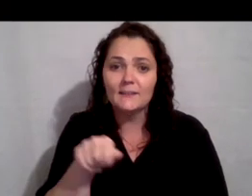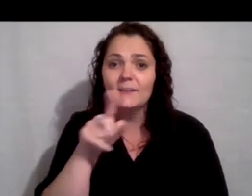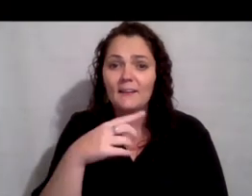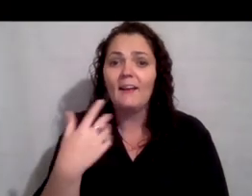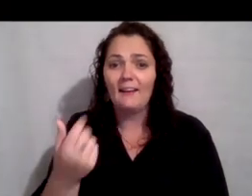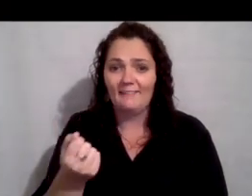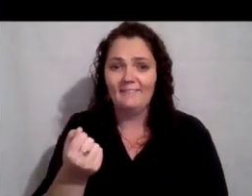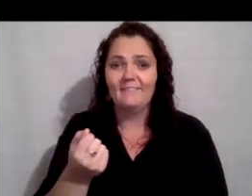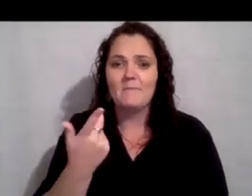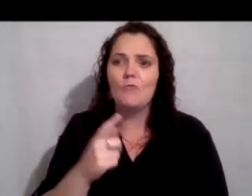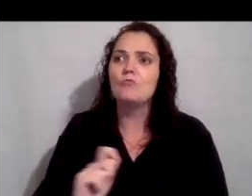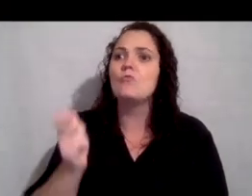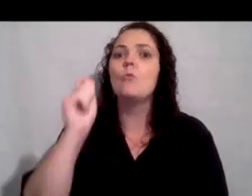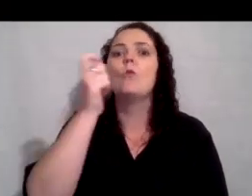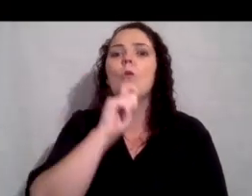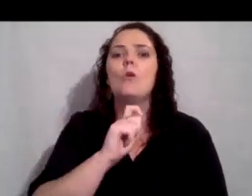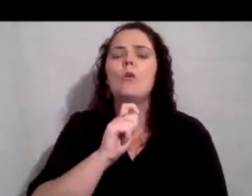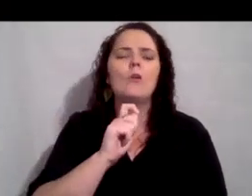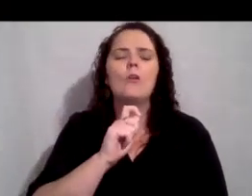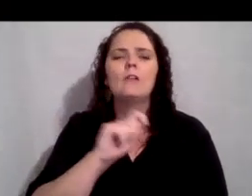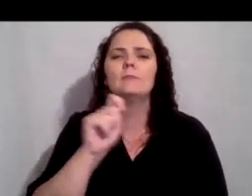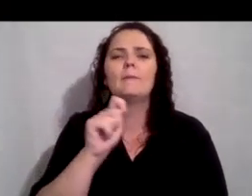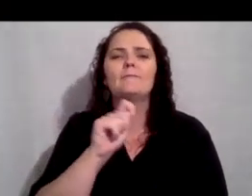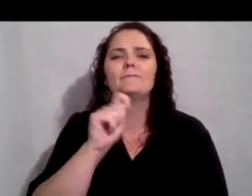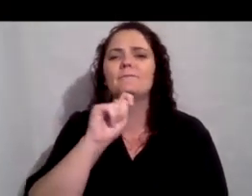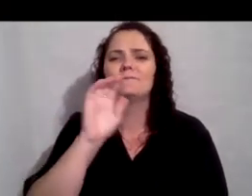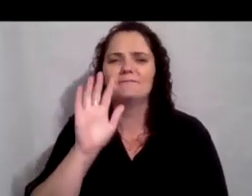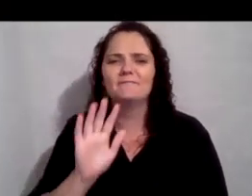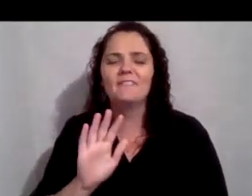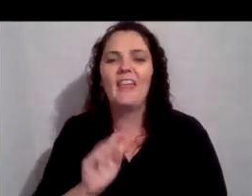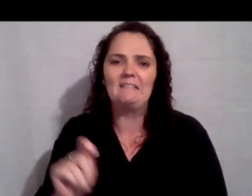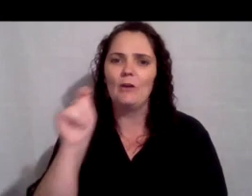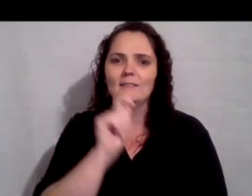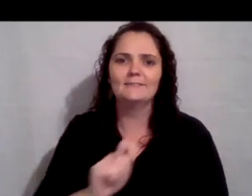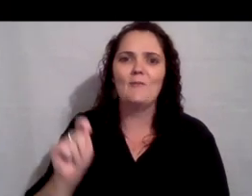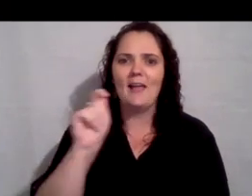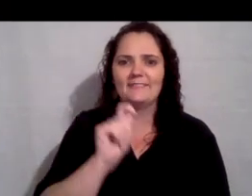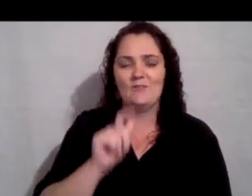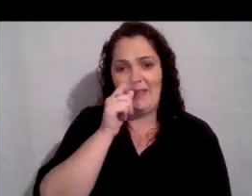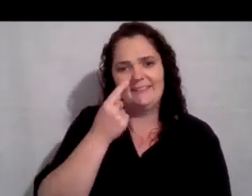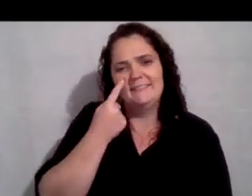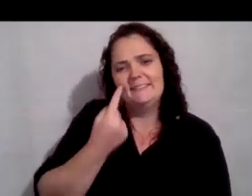the drawing that was there then erased then redrawn then erased and redrawn again and you see the drawing in terms of that